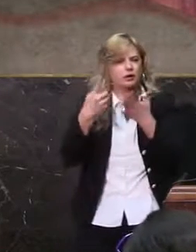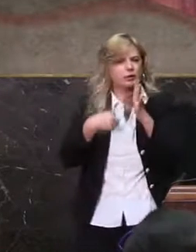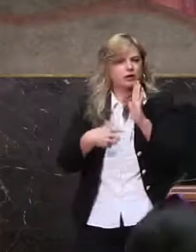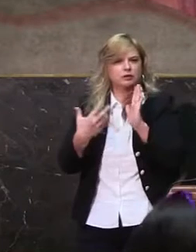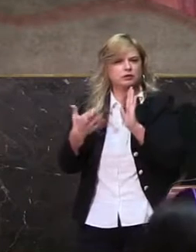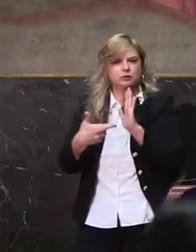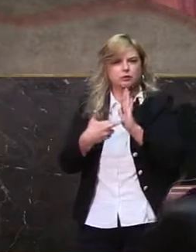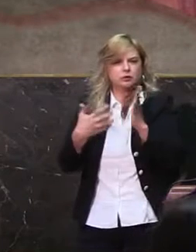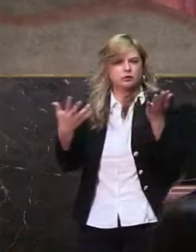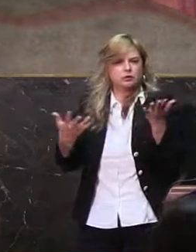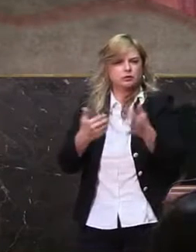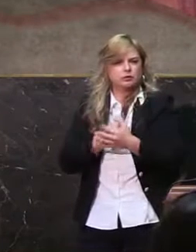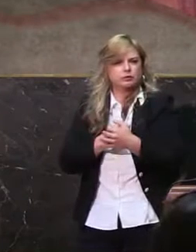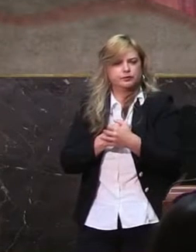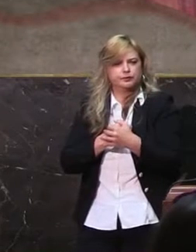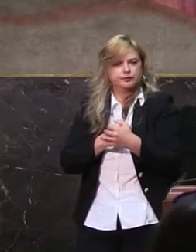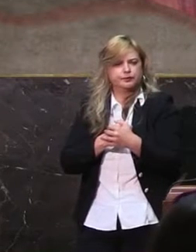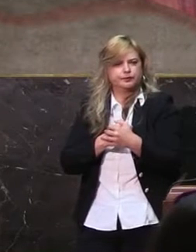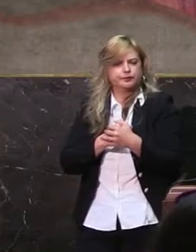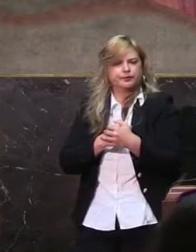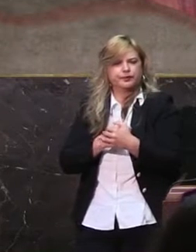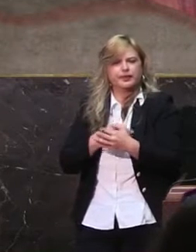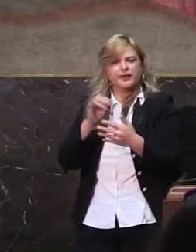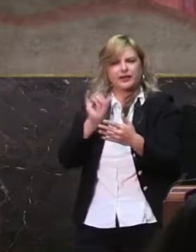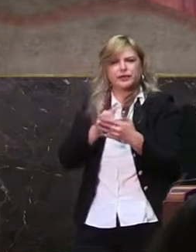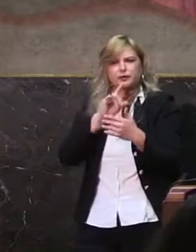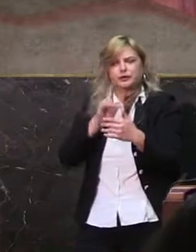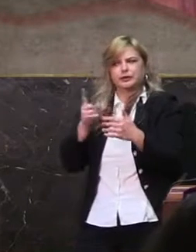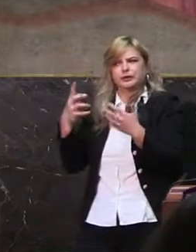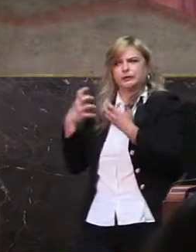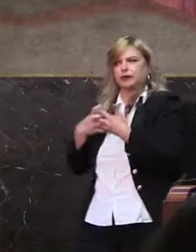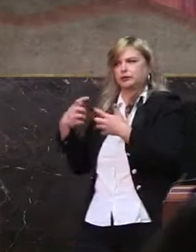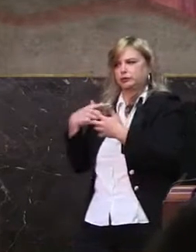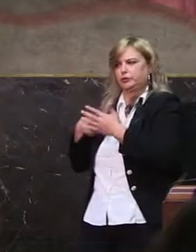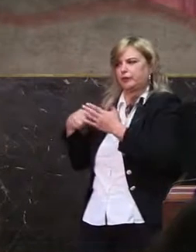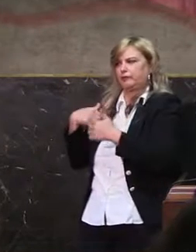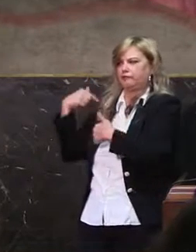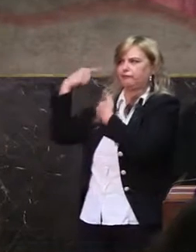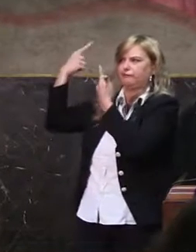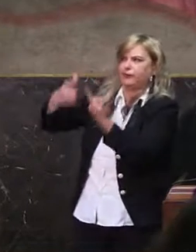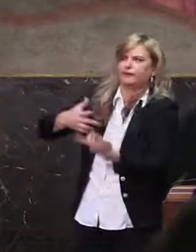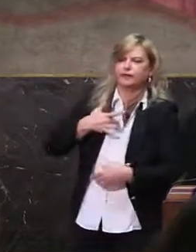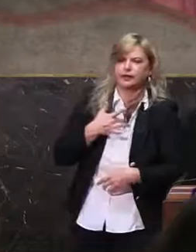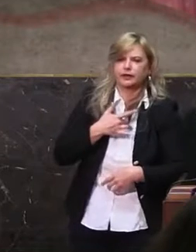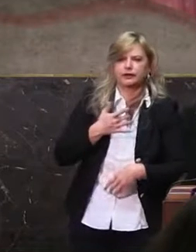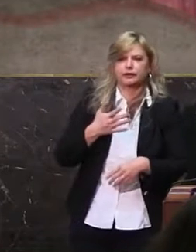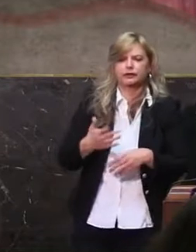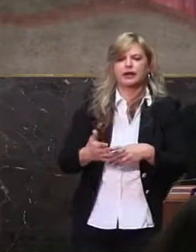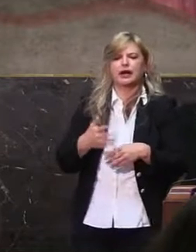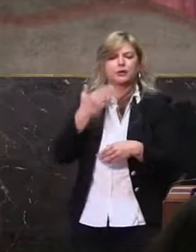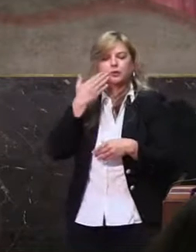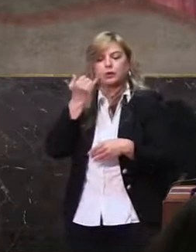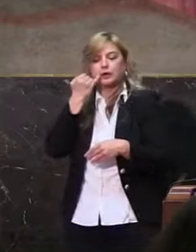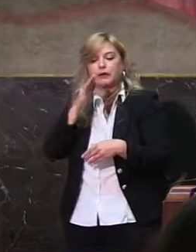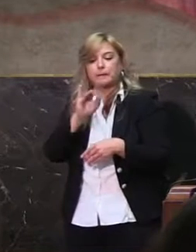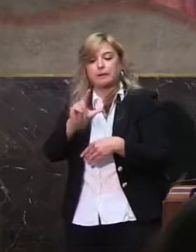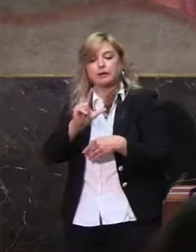and I don't believe based on what I understand that the bill even if it made it all the way through would be